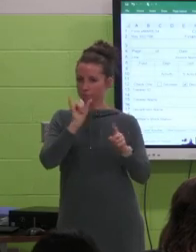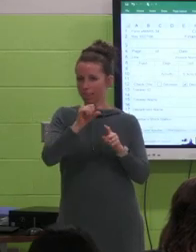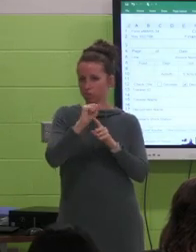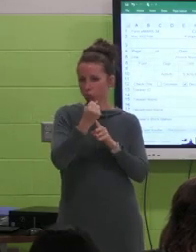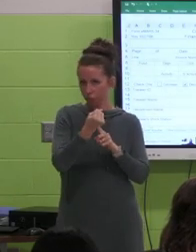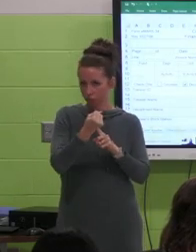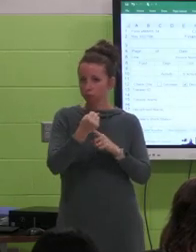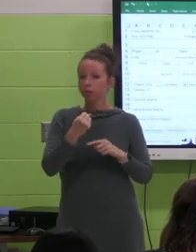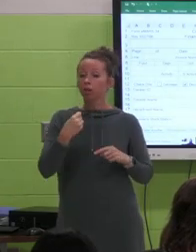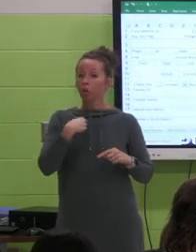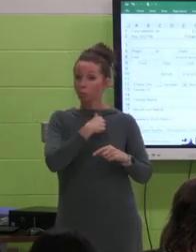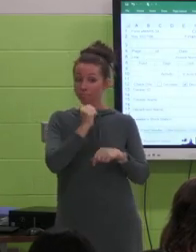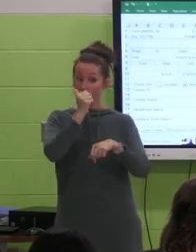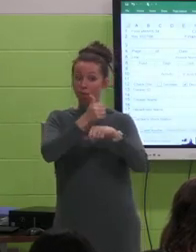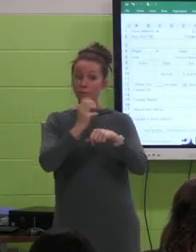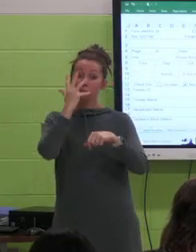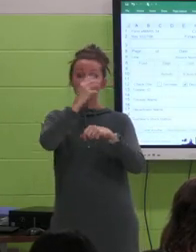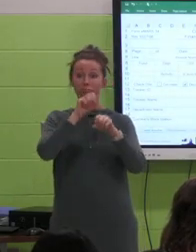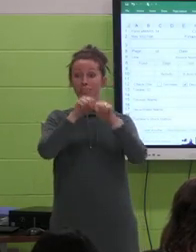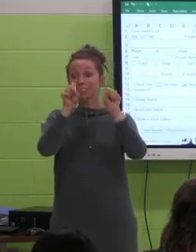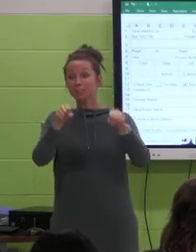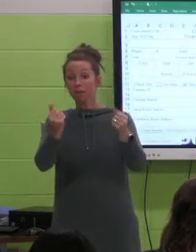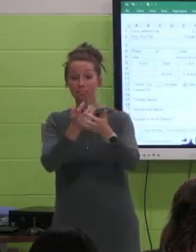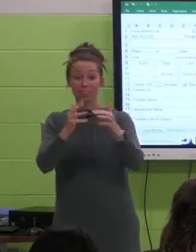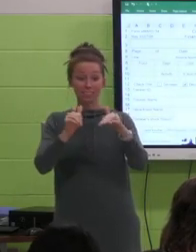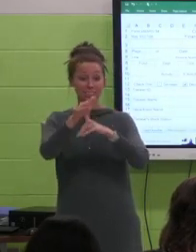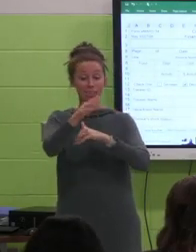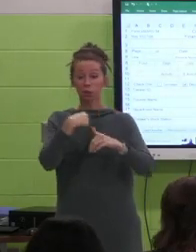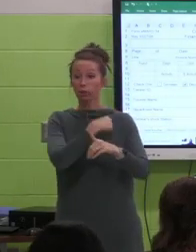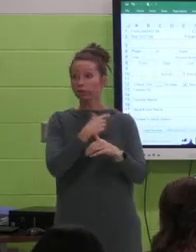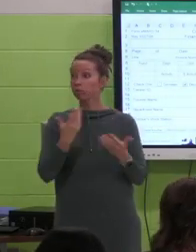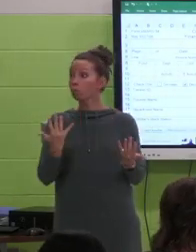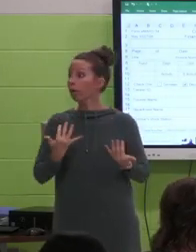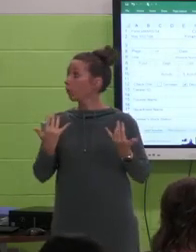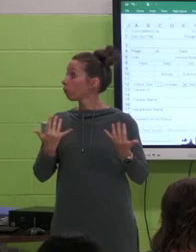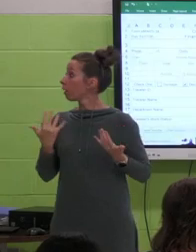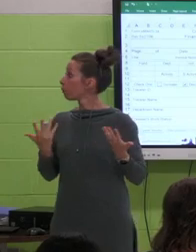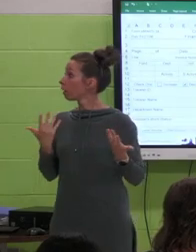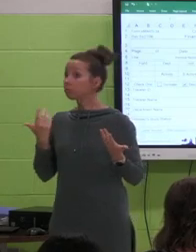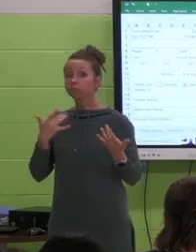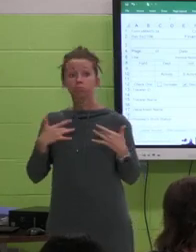had our beautiful system and everything submitted we had no idea where it was going I just a little